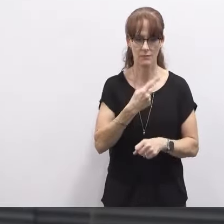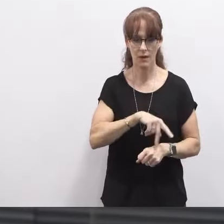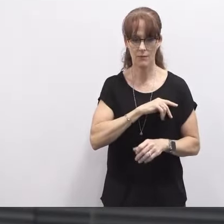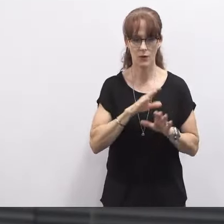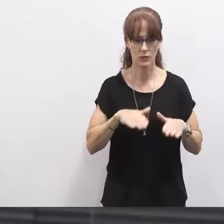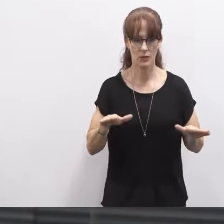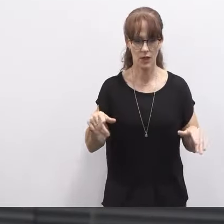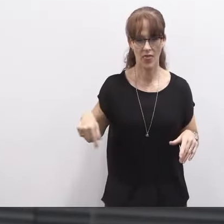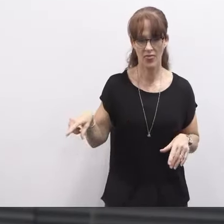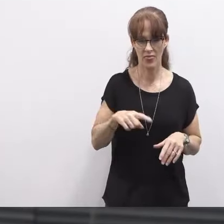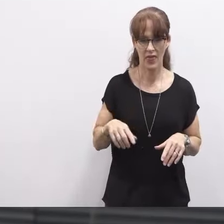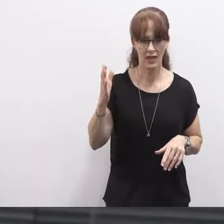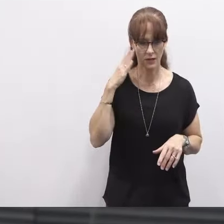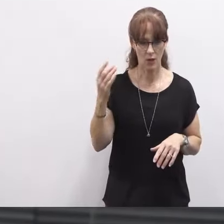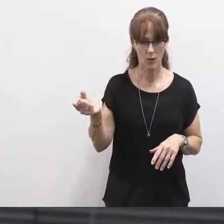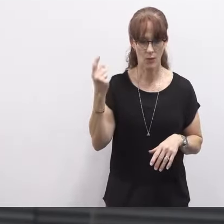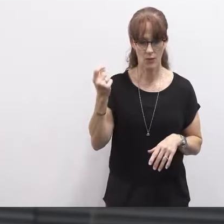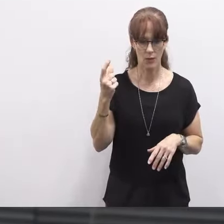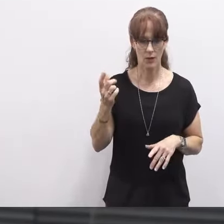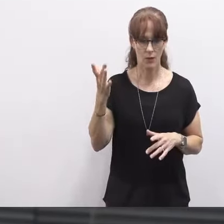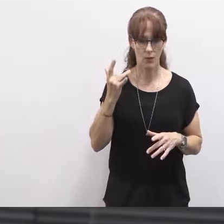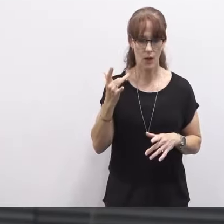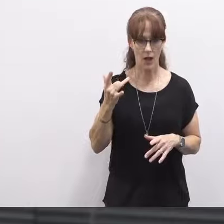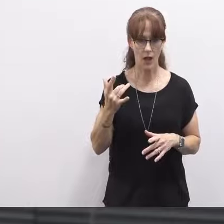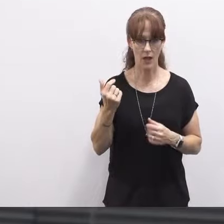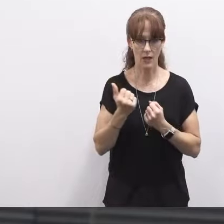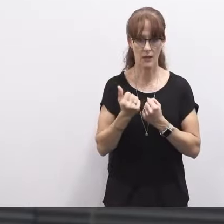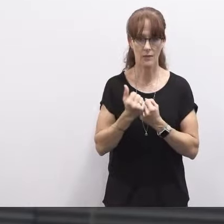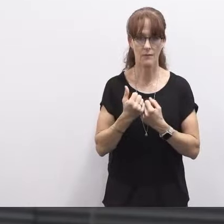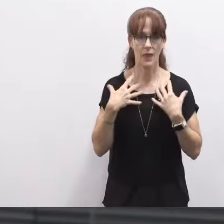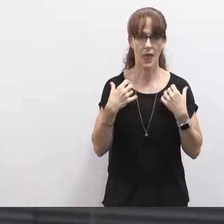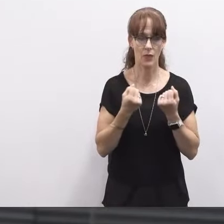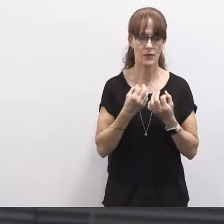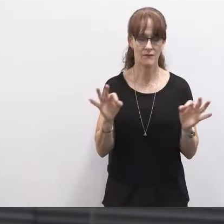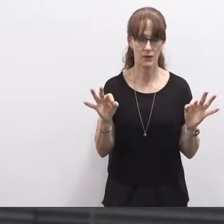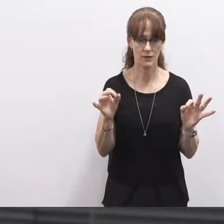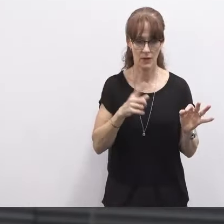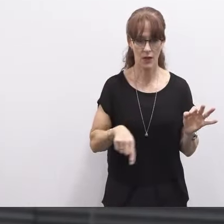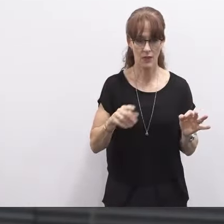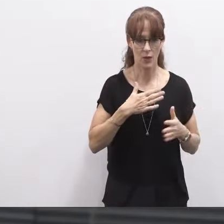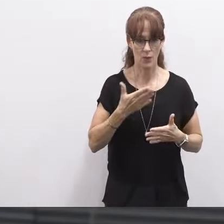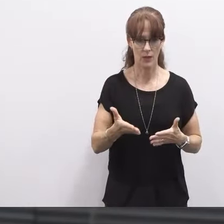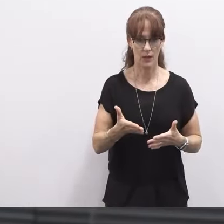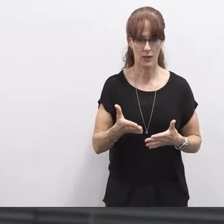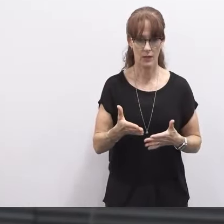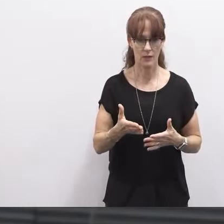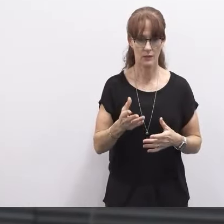because they know where we stand. They know why we stand for health freedoms, and they are willing to hold the line.